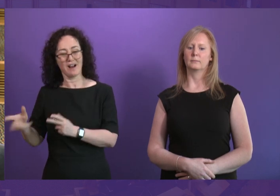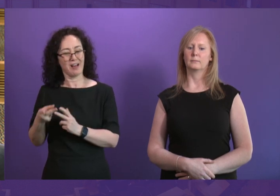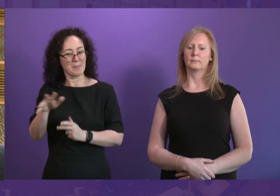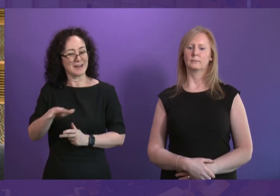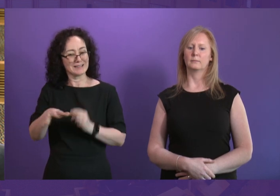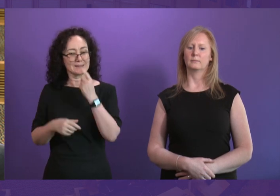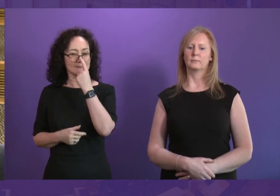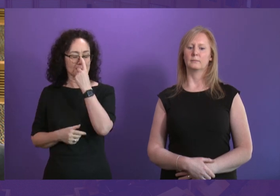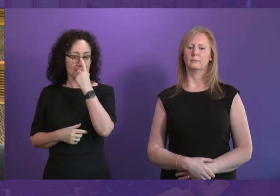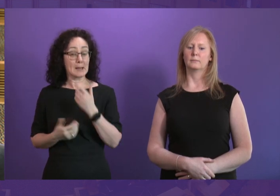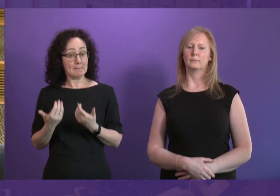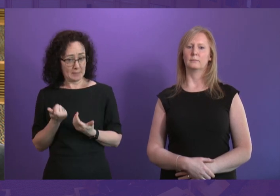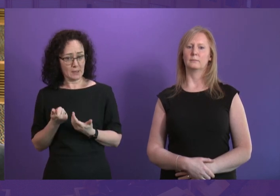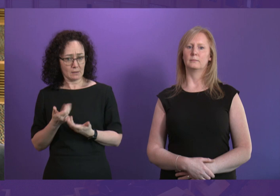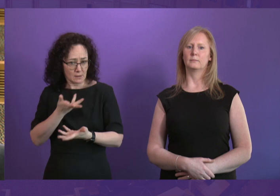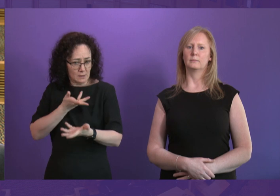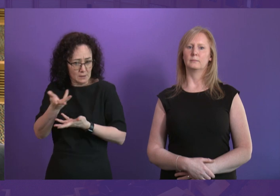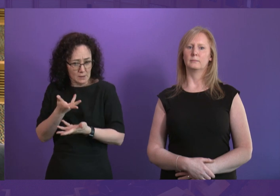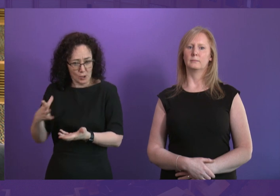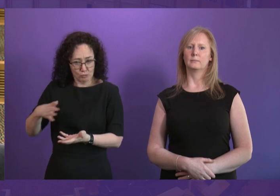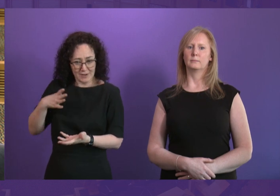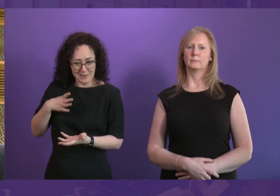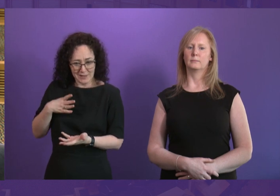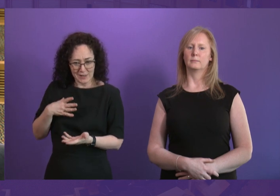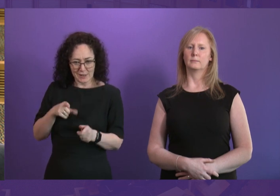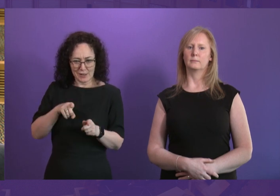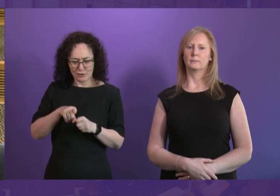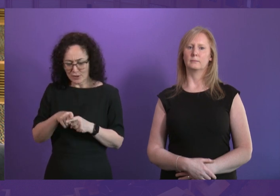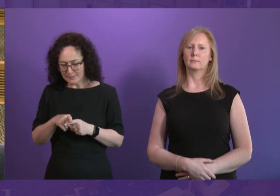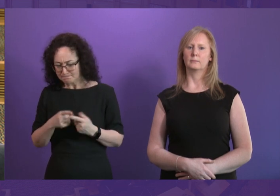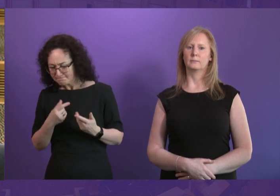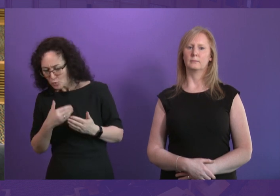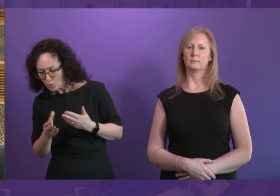engaged with Elis and has worked with the employees affected over recent weeks. I can